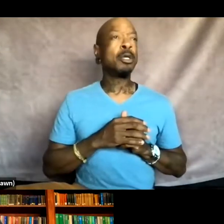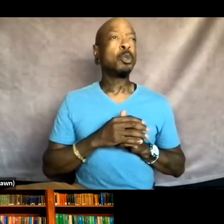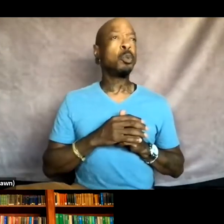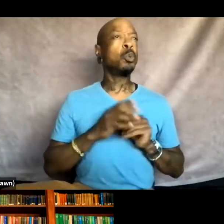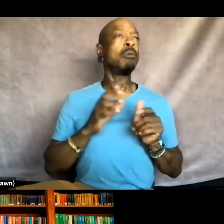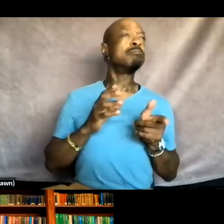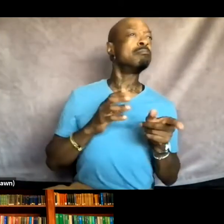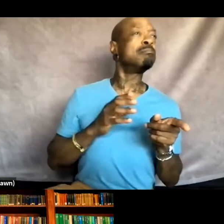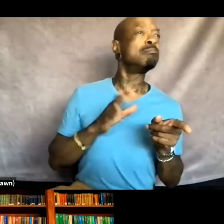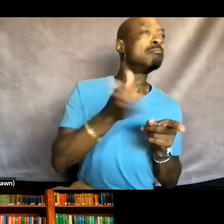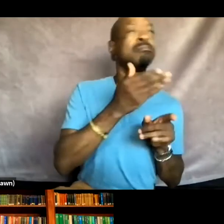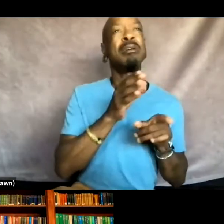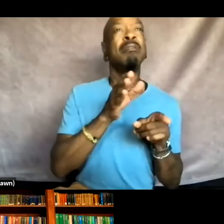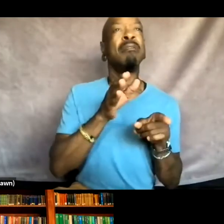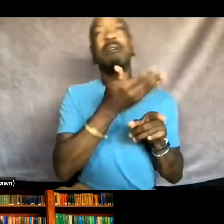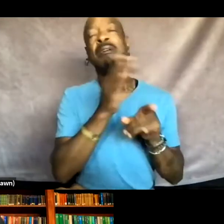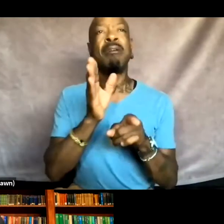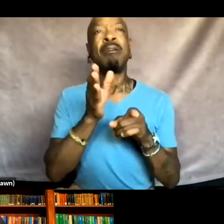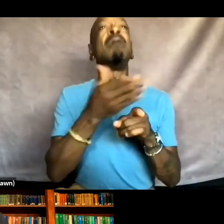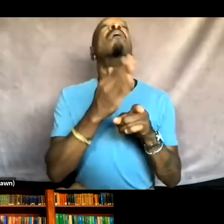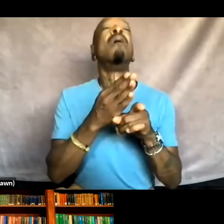and I think a lot of times with the film industry and with TV.